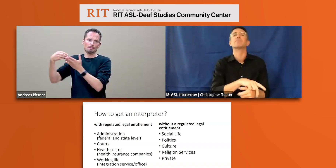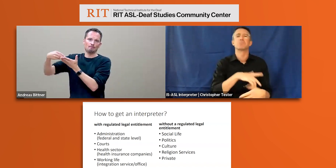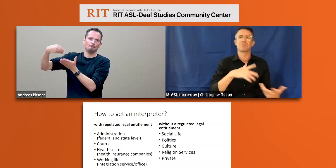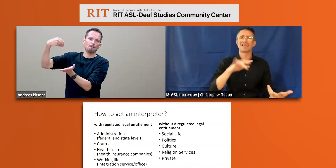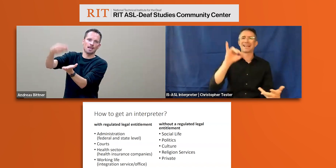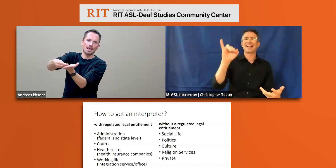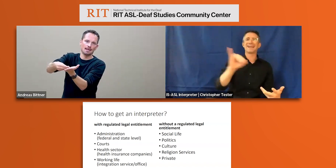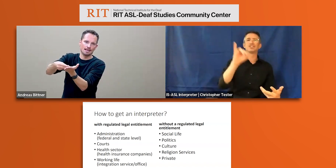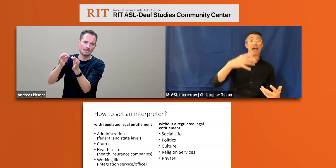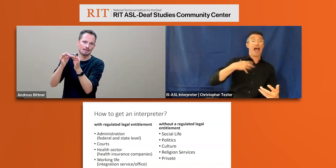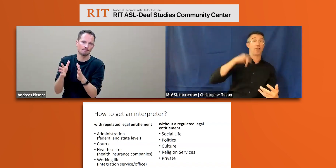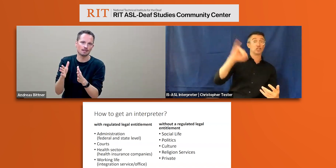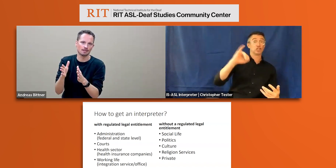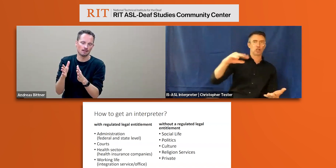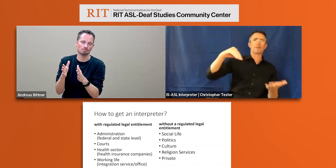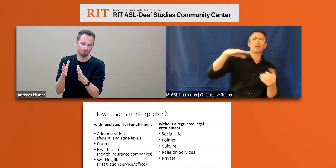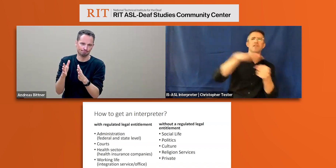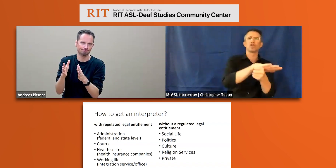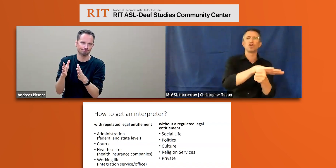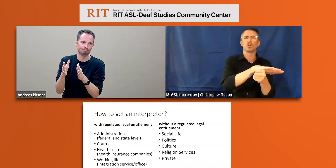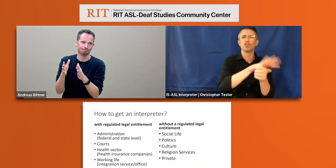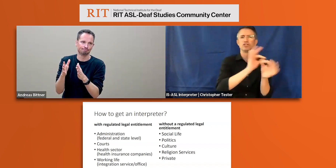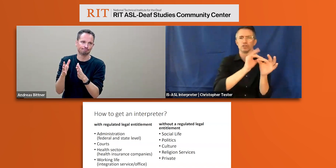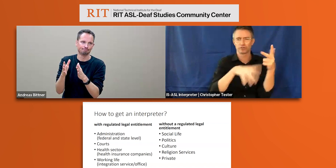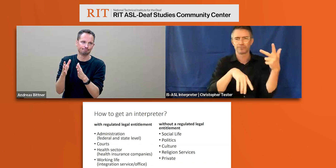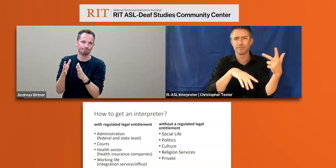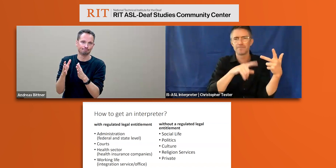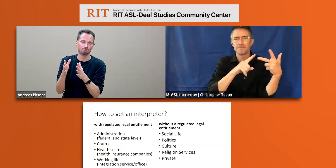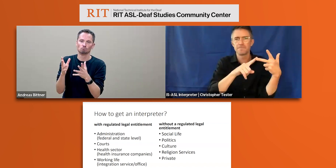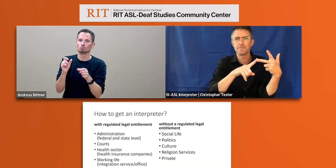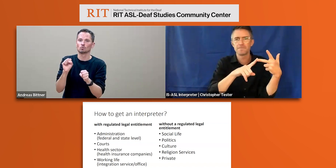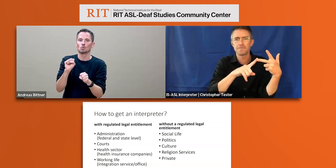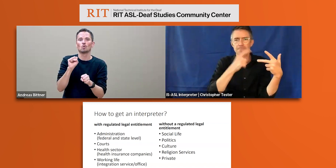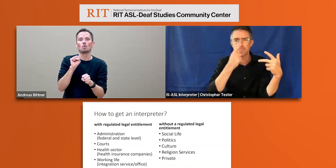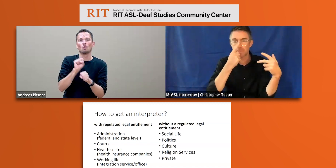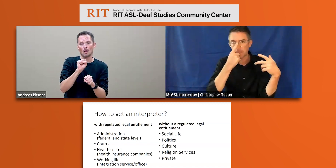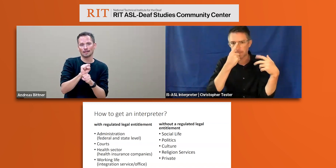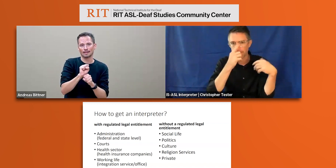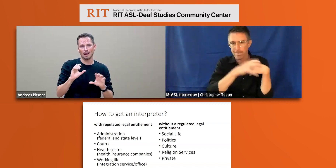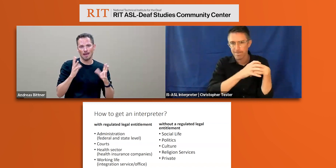or something like that. Also, health insurance would cover the cost